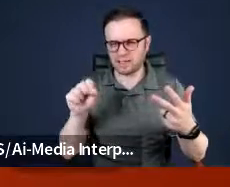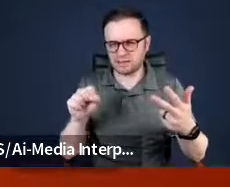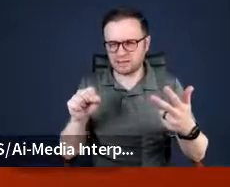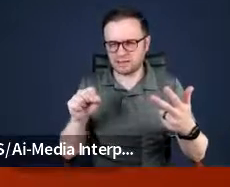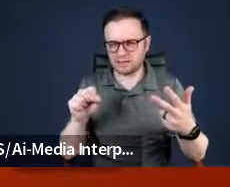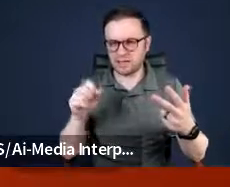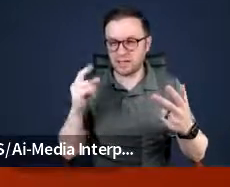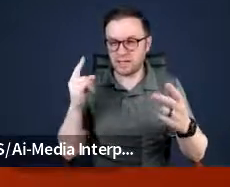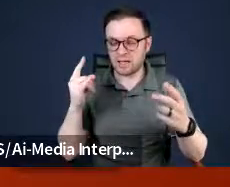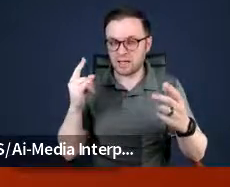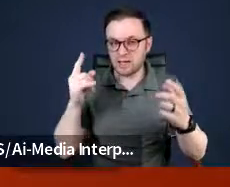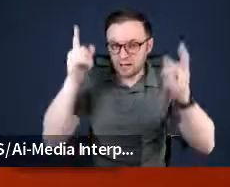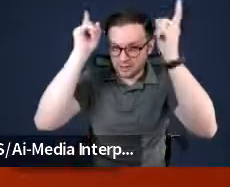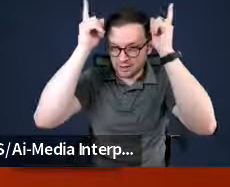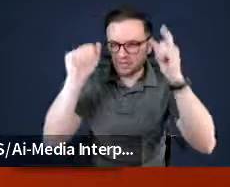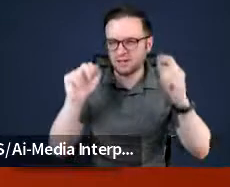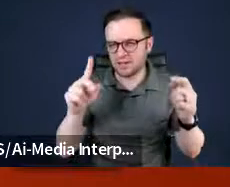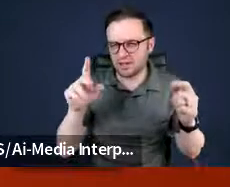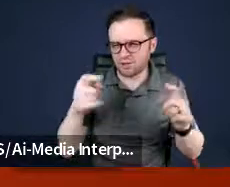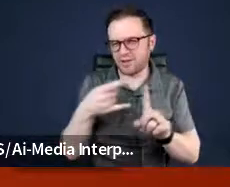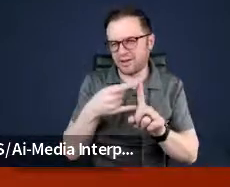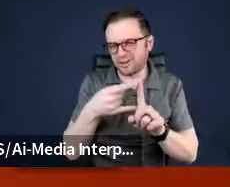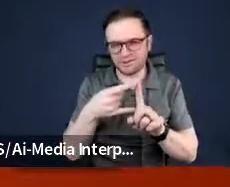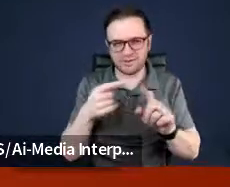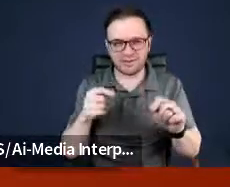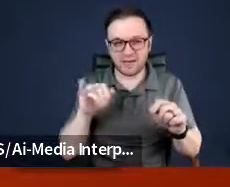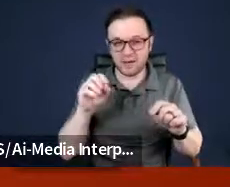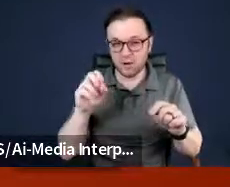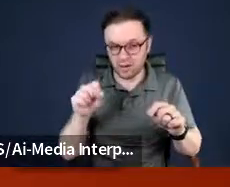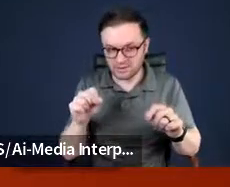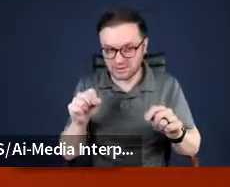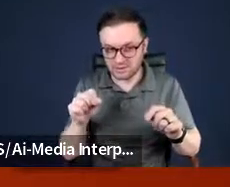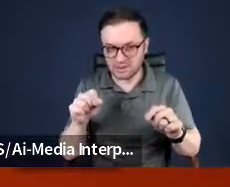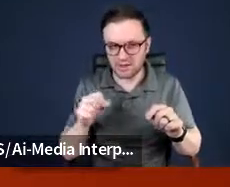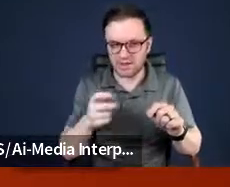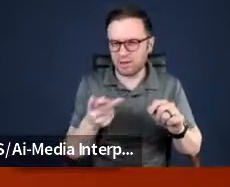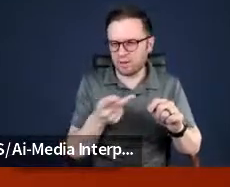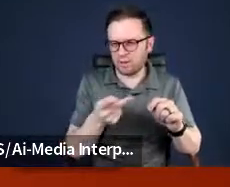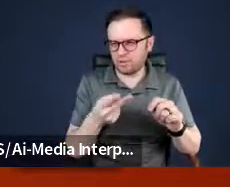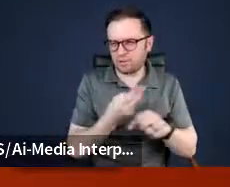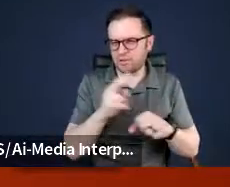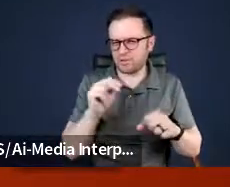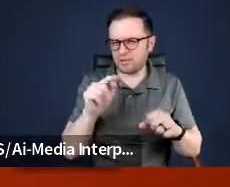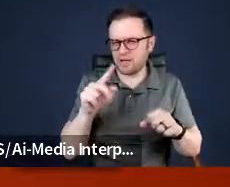you have three main modalities, android, iOS